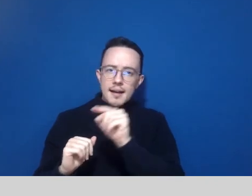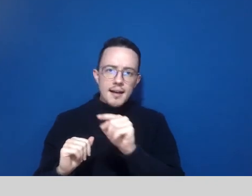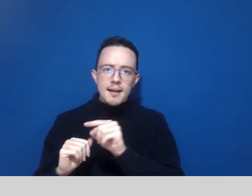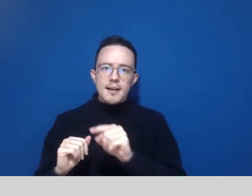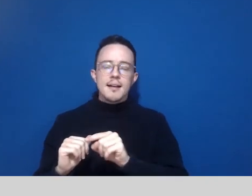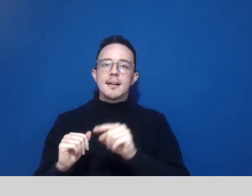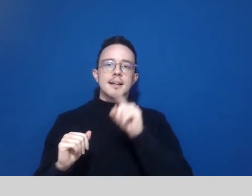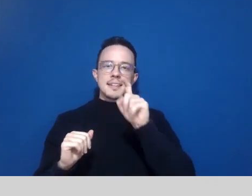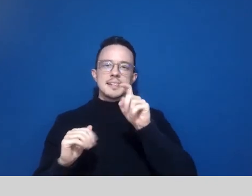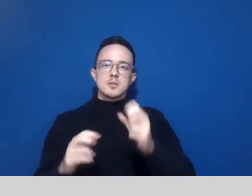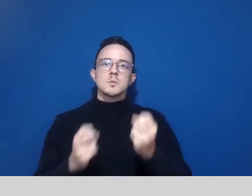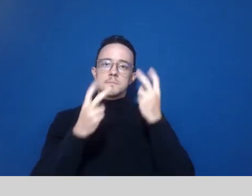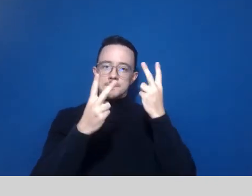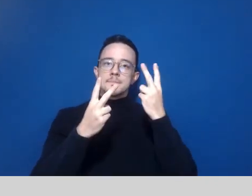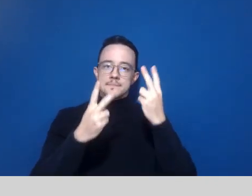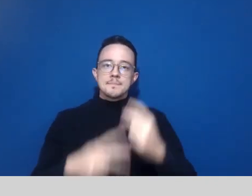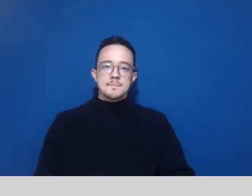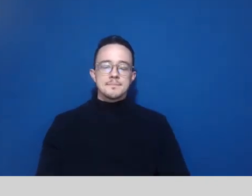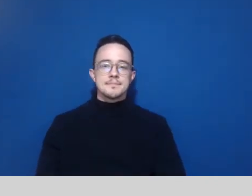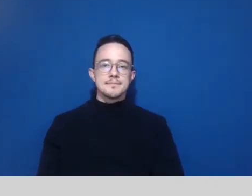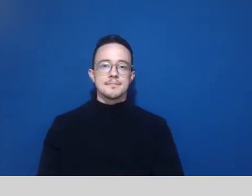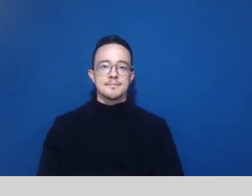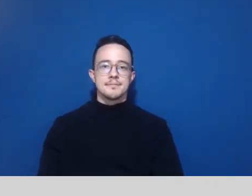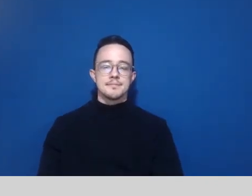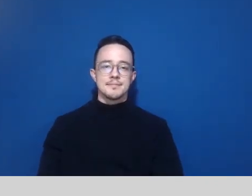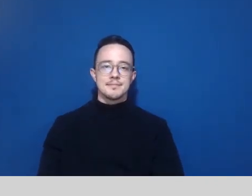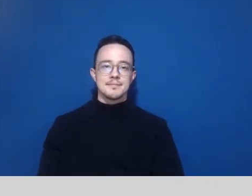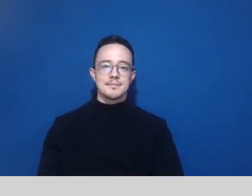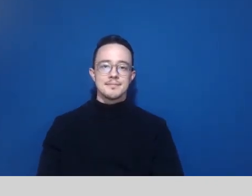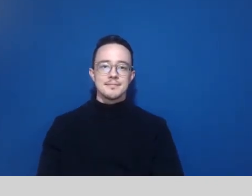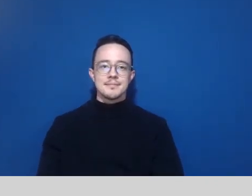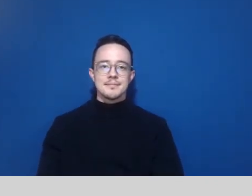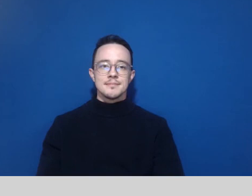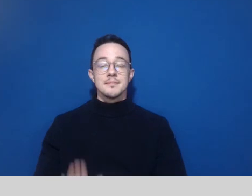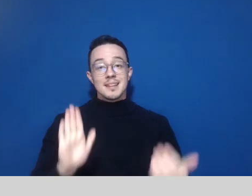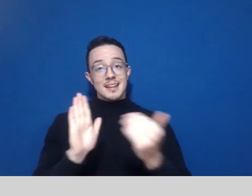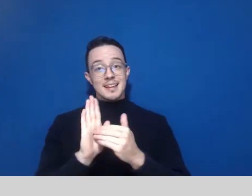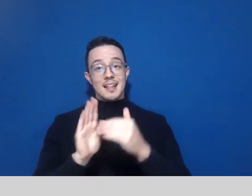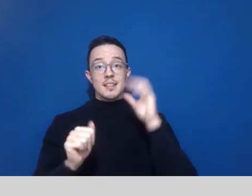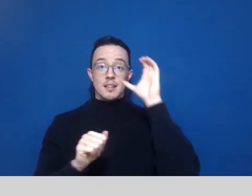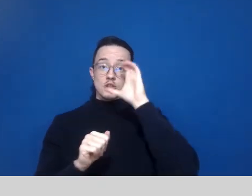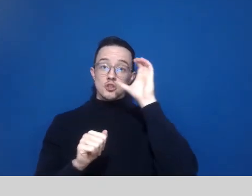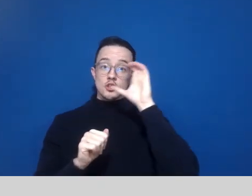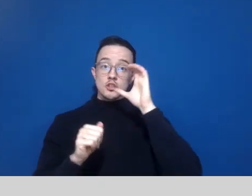to submit a talk. Again, this is a custom search interface,